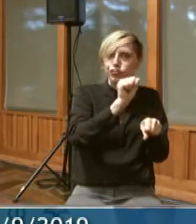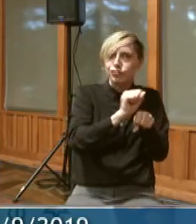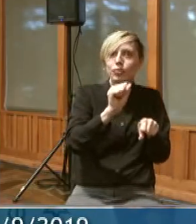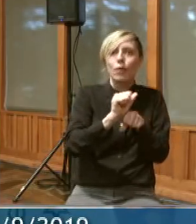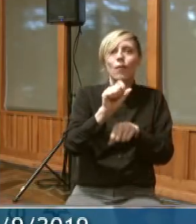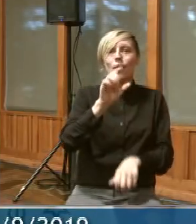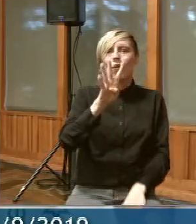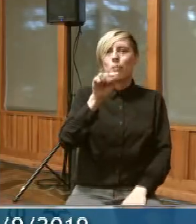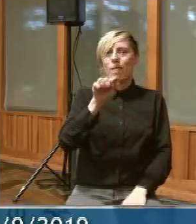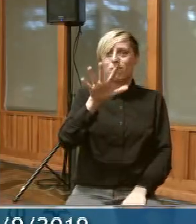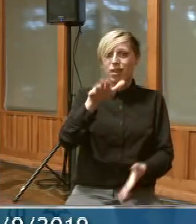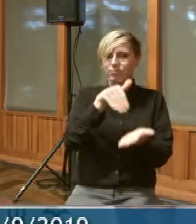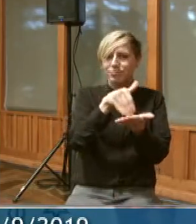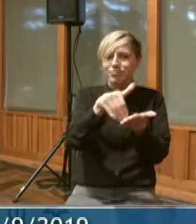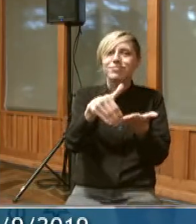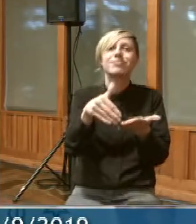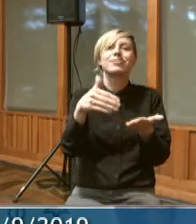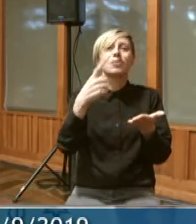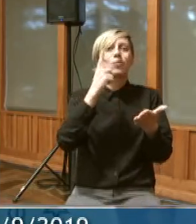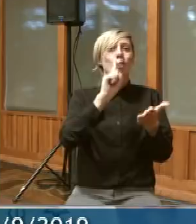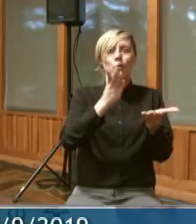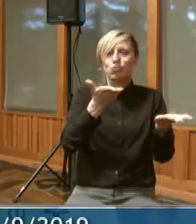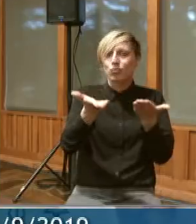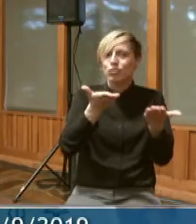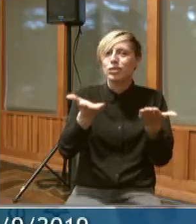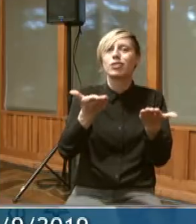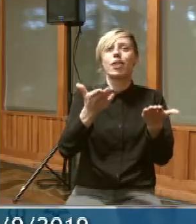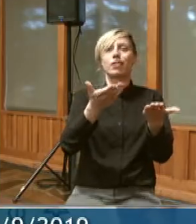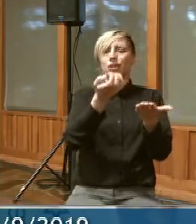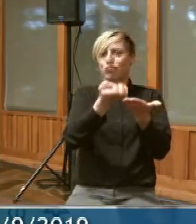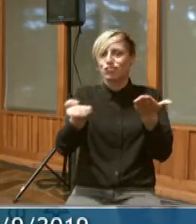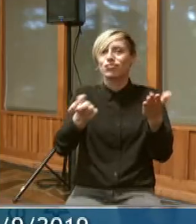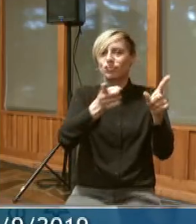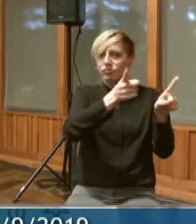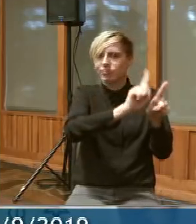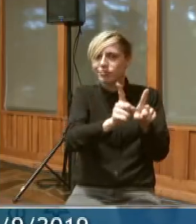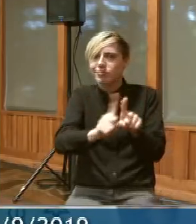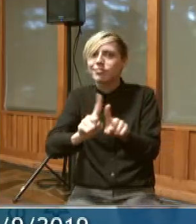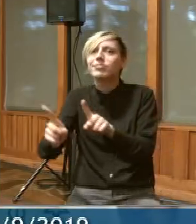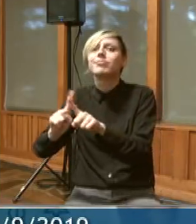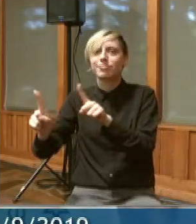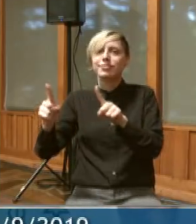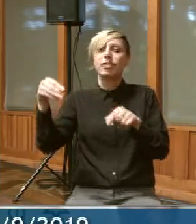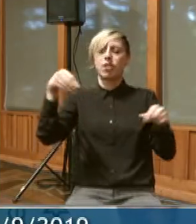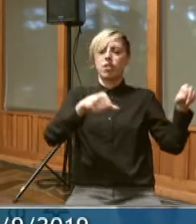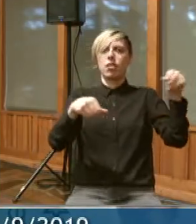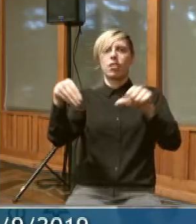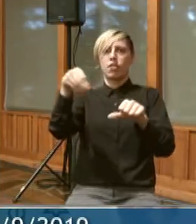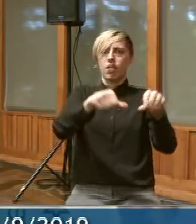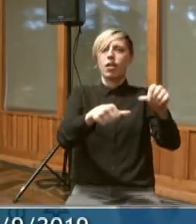11 MILLION IN SPENDING IN PORTLAND ALONE. 6.5 MILLION IN LABOR COSTS, 4.5 MILLION IN GOODS AND SERVICES,